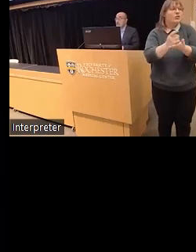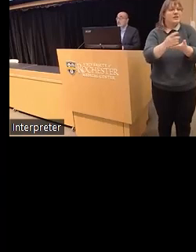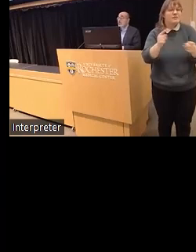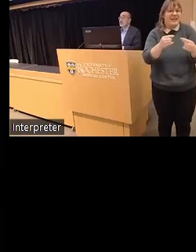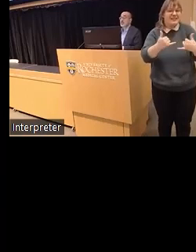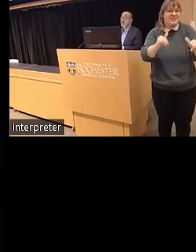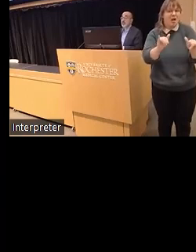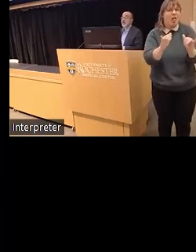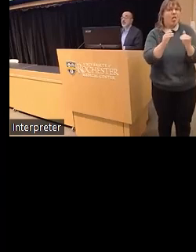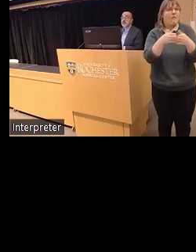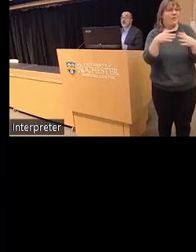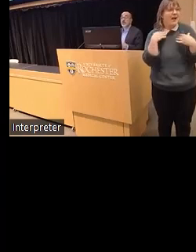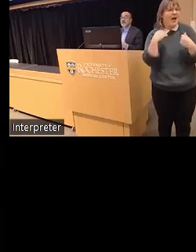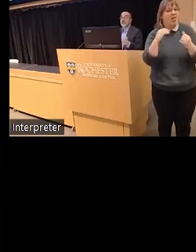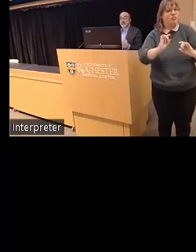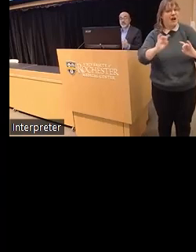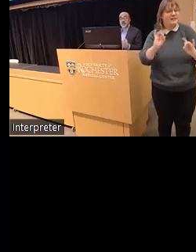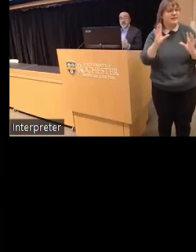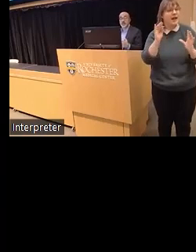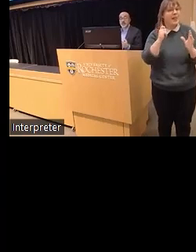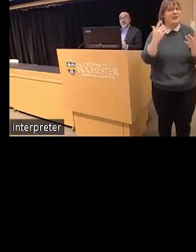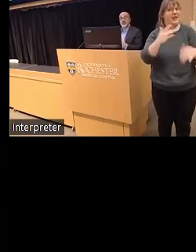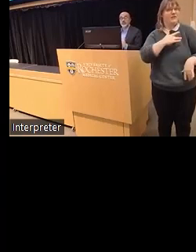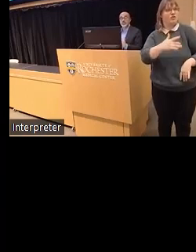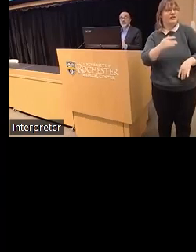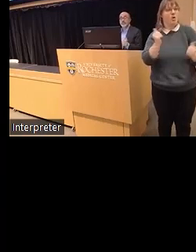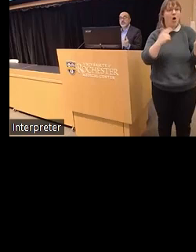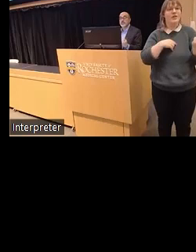there are a lot of Trends now because of all of this epidemiology all of this kind of failures of